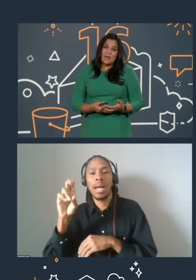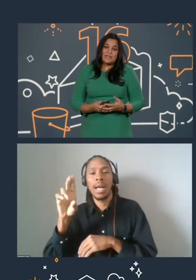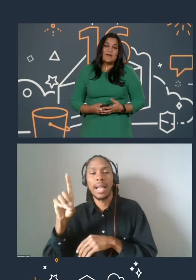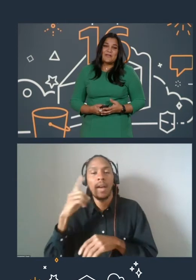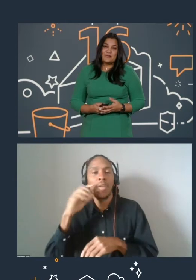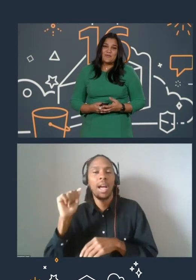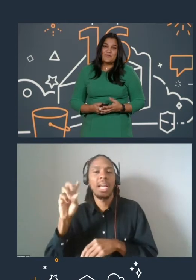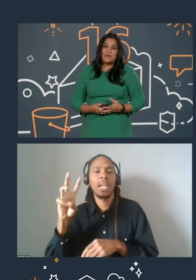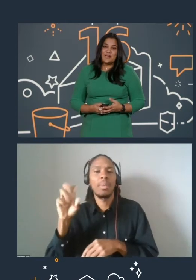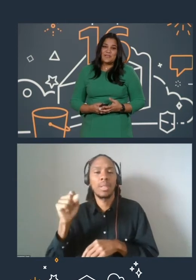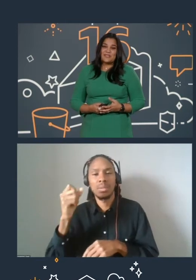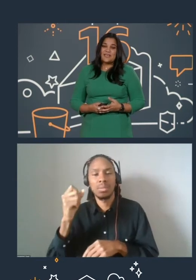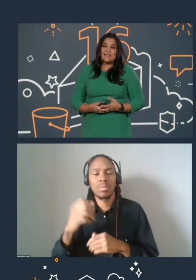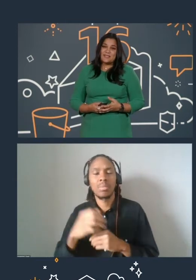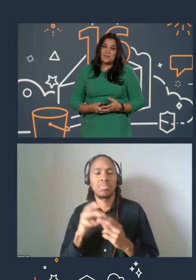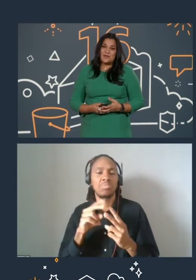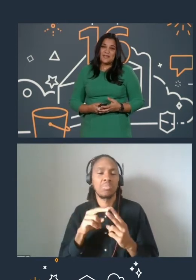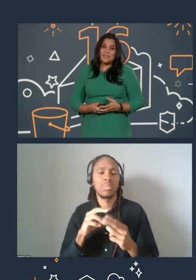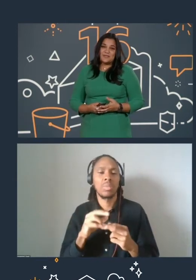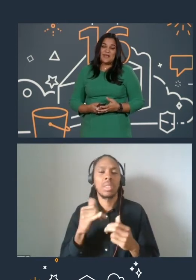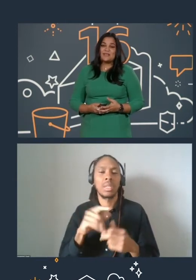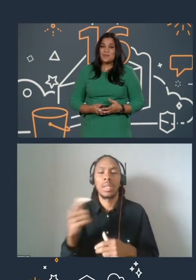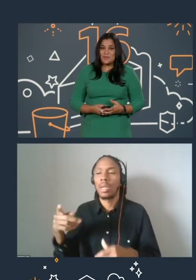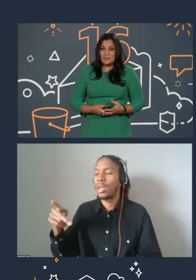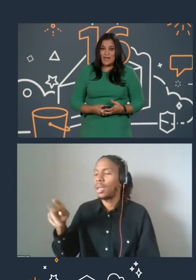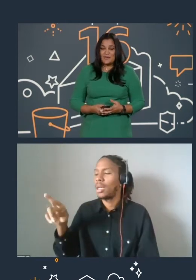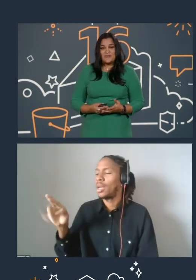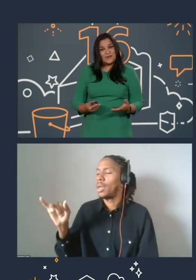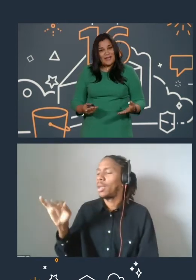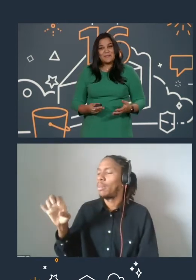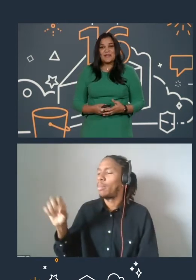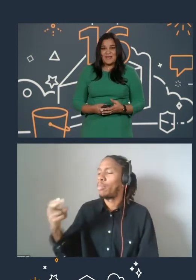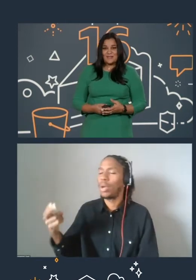I will now hand it over to Priyesh to take us deeper into AWS Backup for Amazon S3.